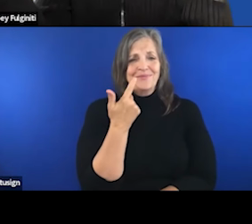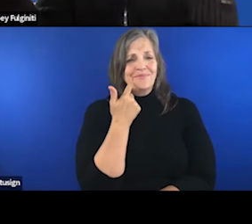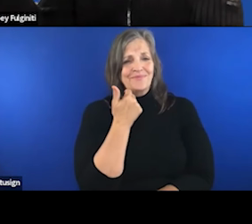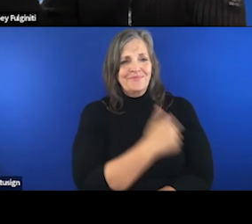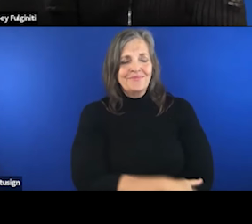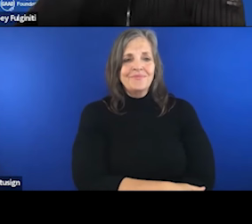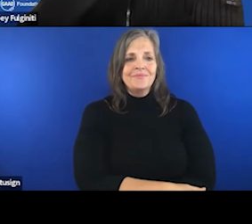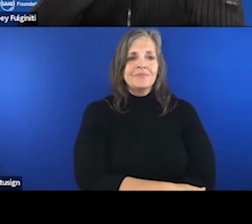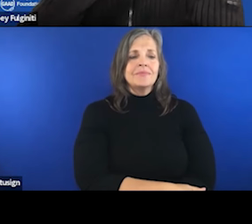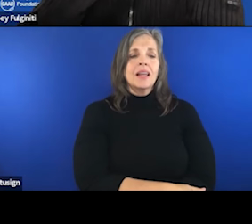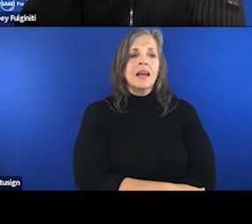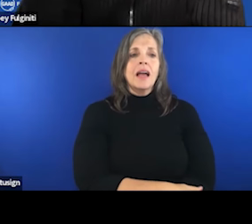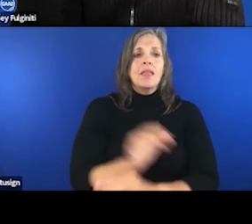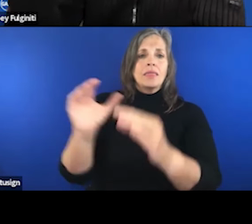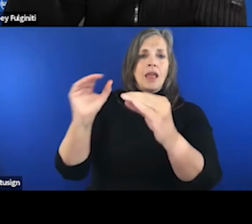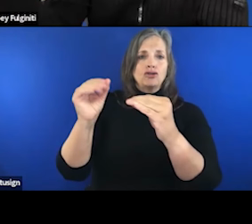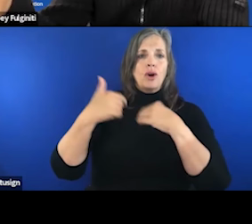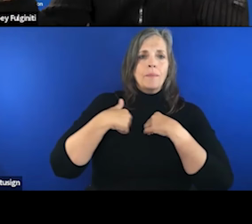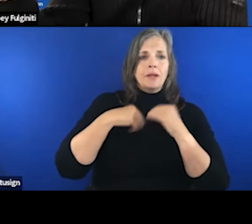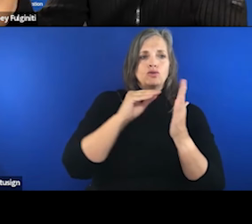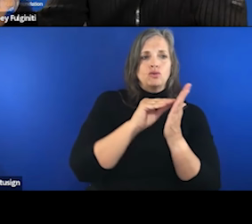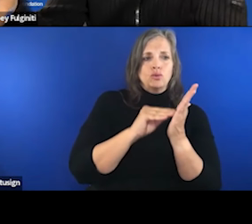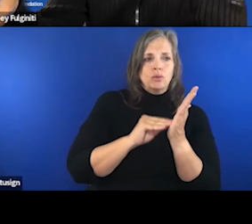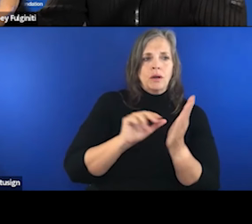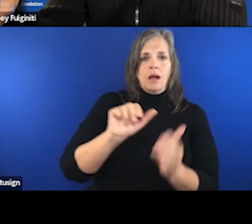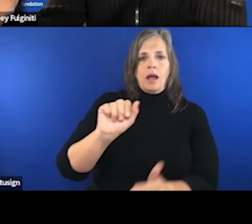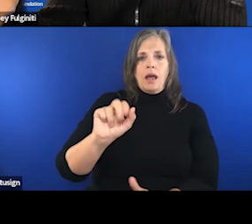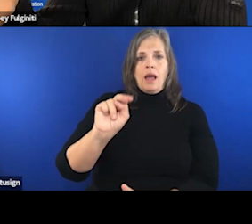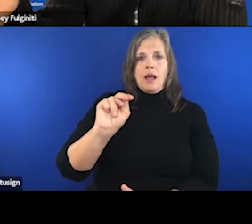taught to annotate my designs now the annotations on the far right you can see on the screen here